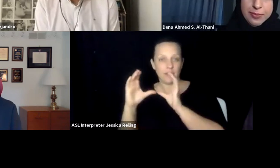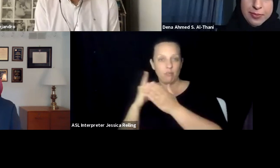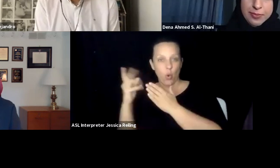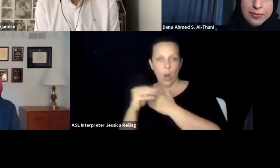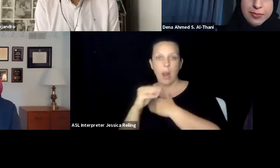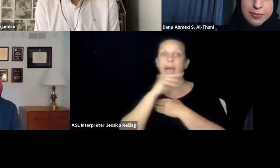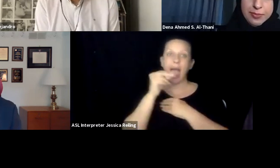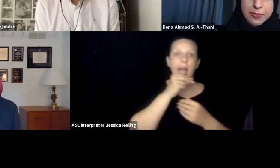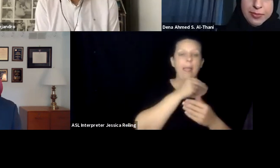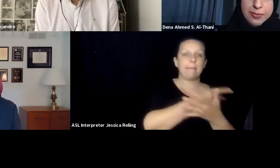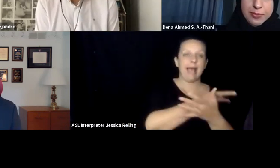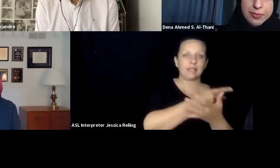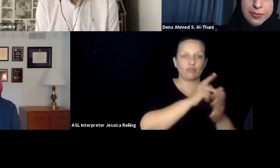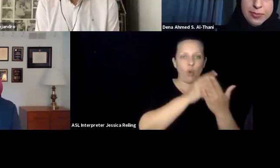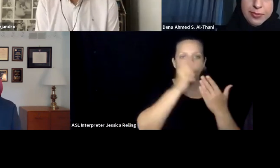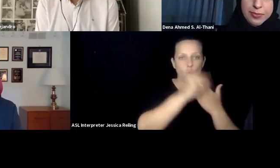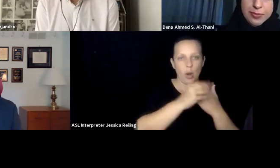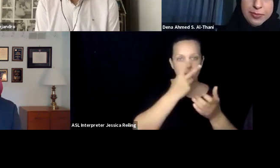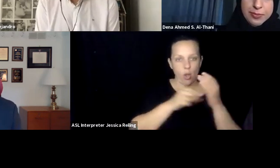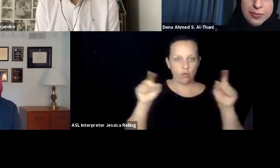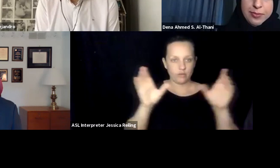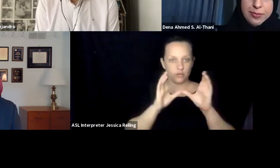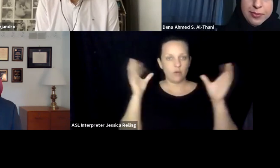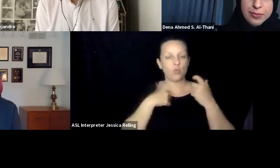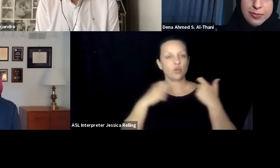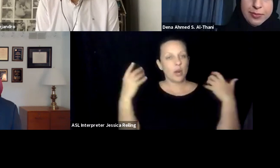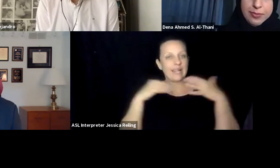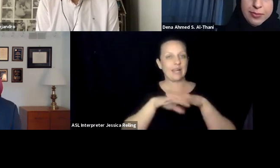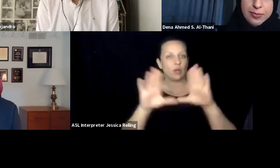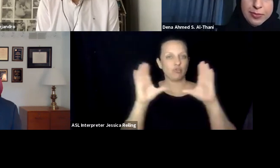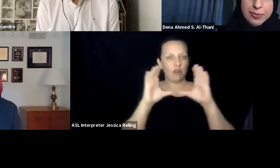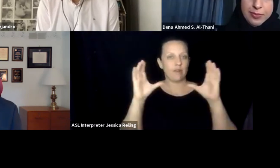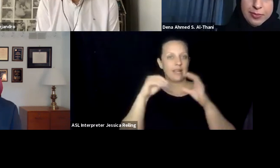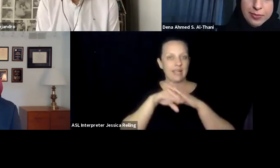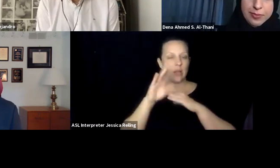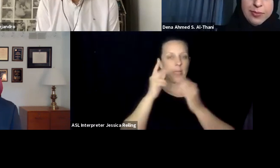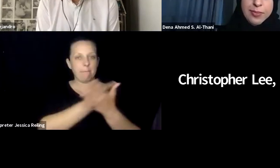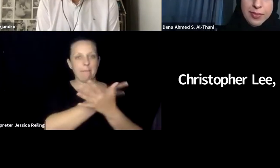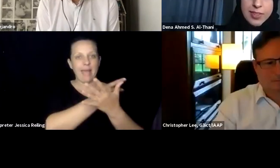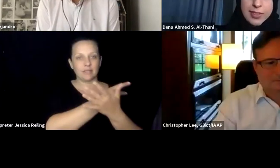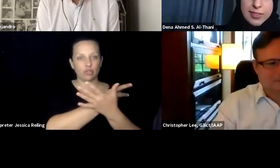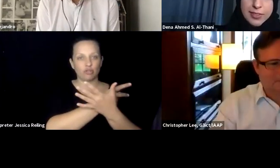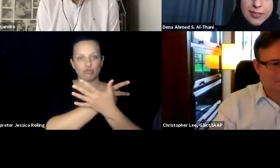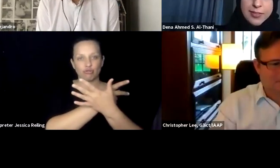major on accessibility and also a separate certificate program within our master's degree focused on accessibility. And actually, we are